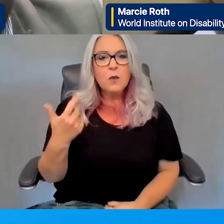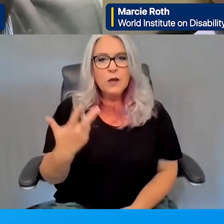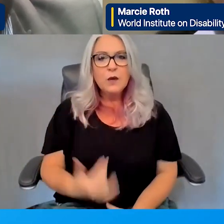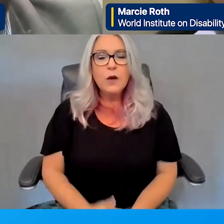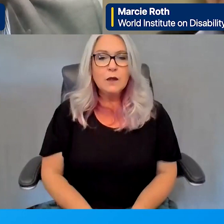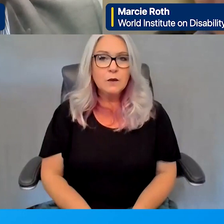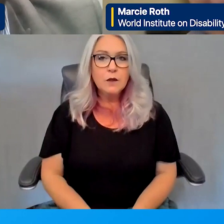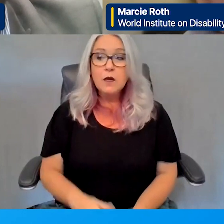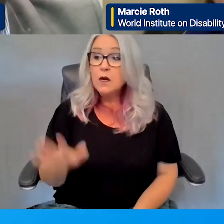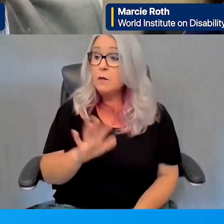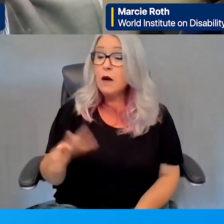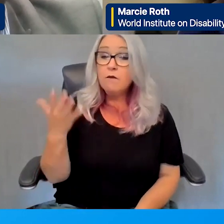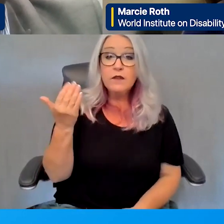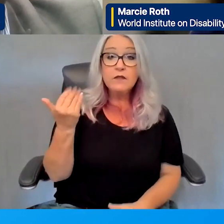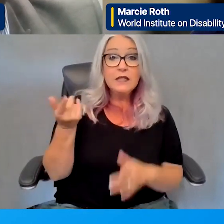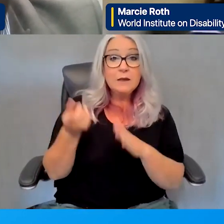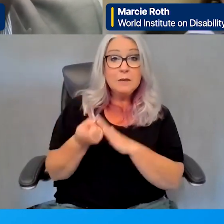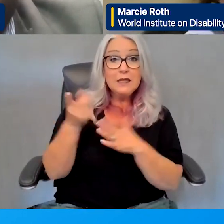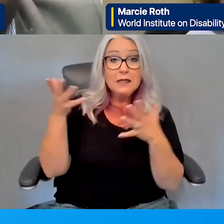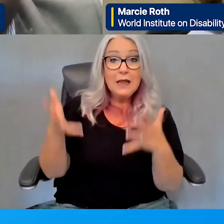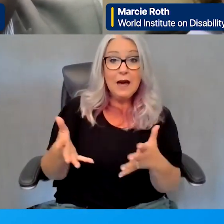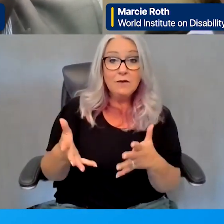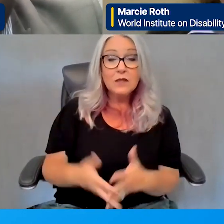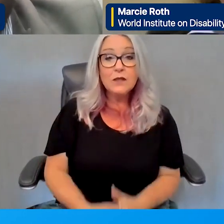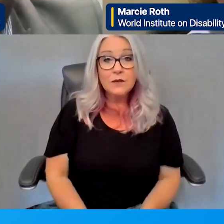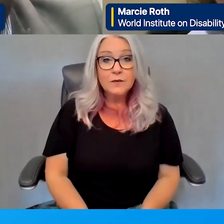so left. So we had discussed